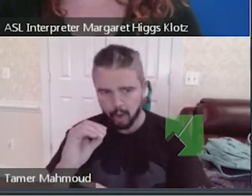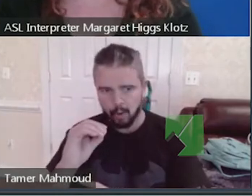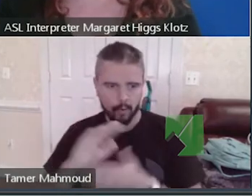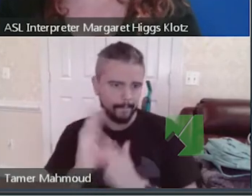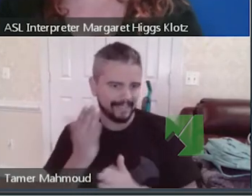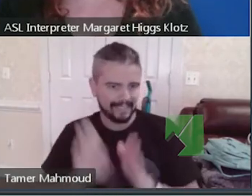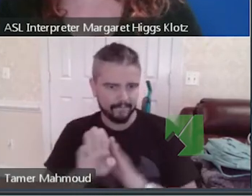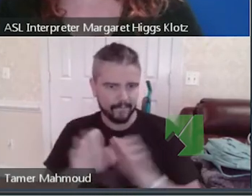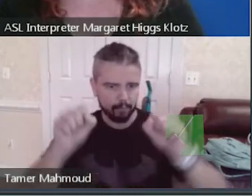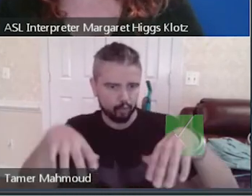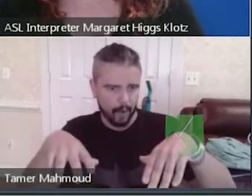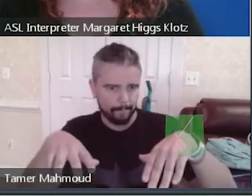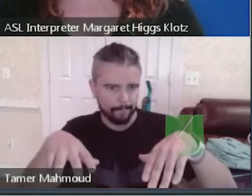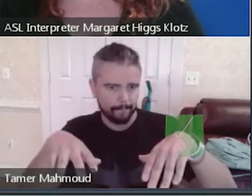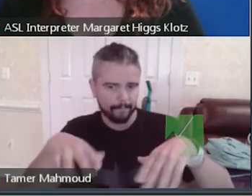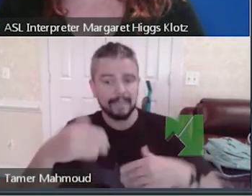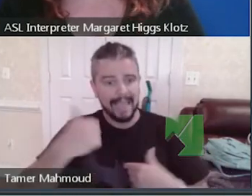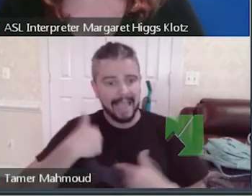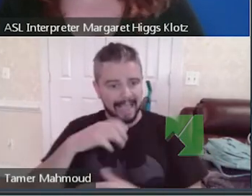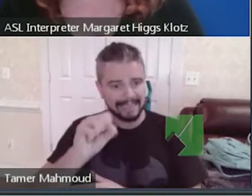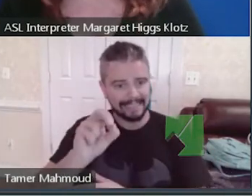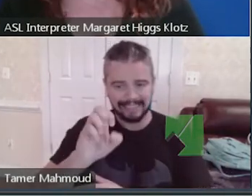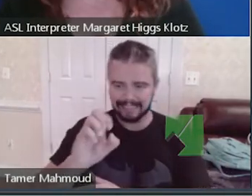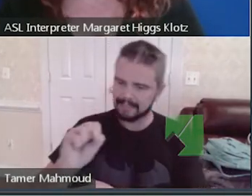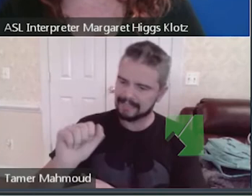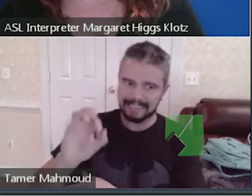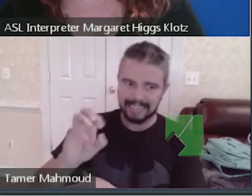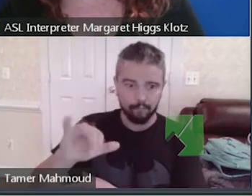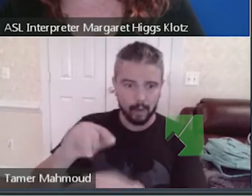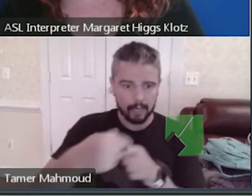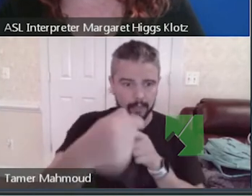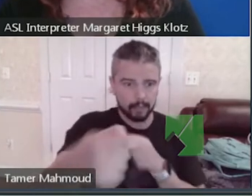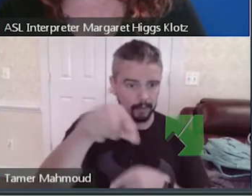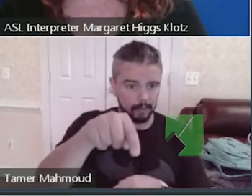they were hoping to build condo perhaps, and then the developer dropped that project.